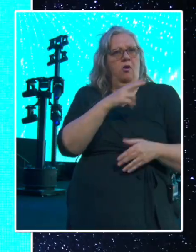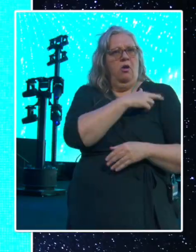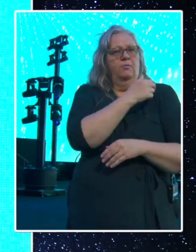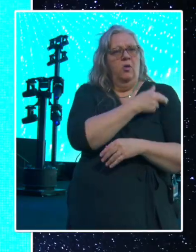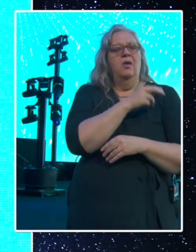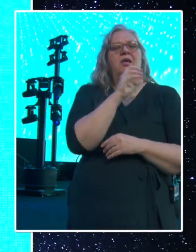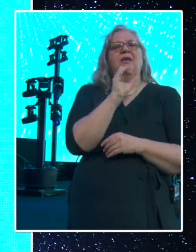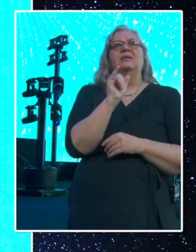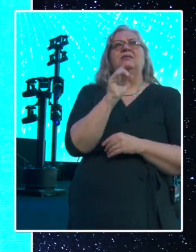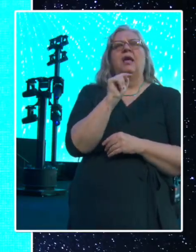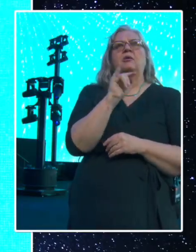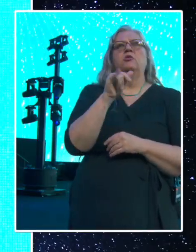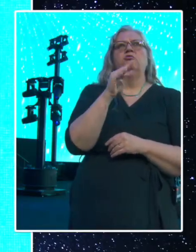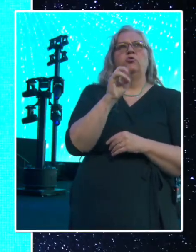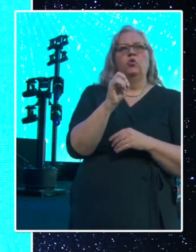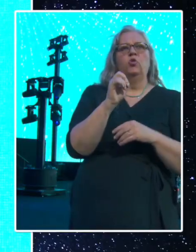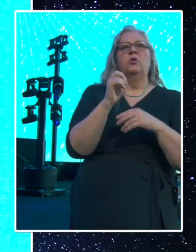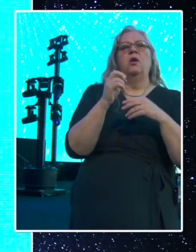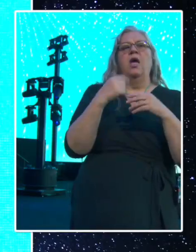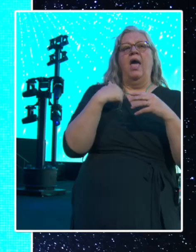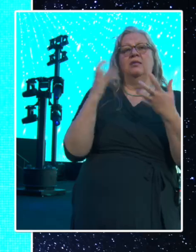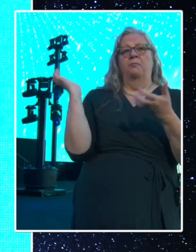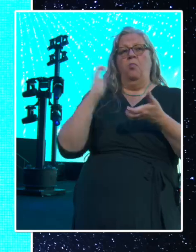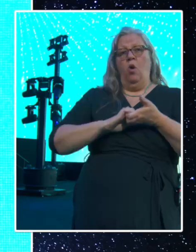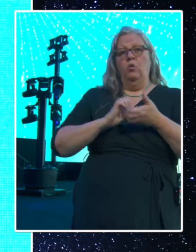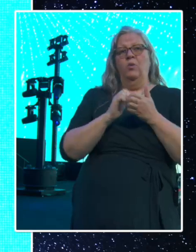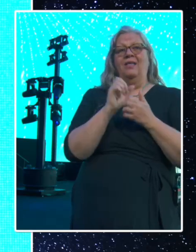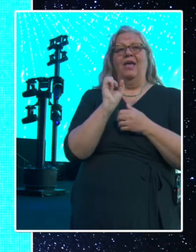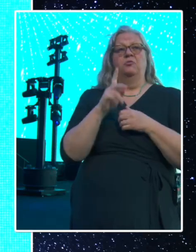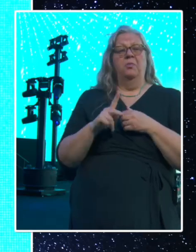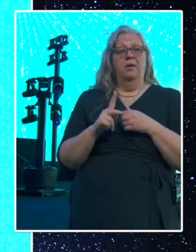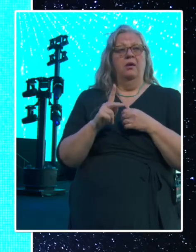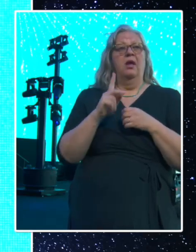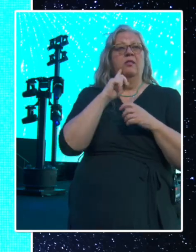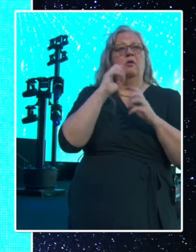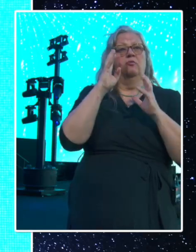St. Jude has partnered with HPE on the journey to use AI and high performance computing